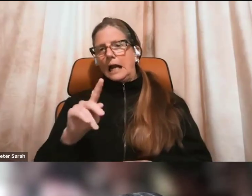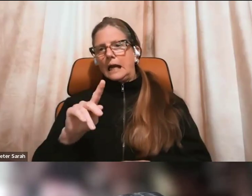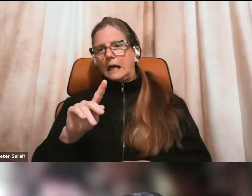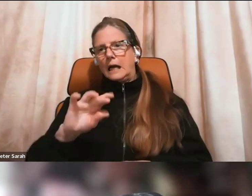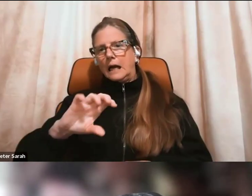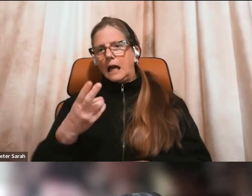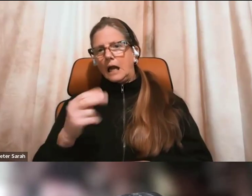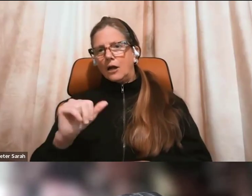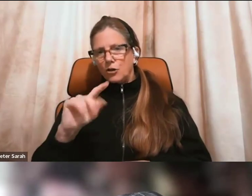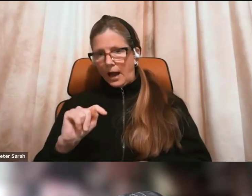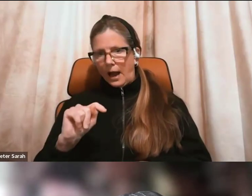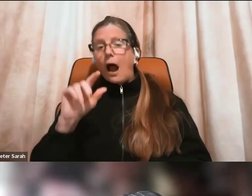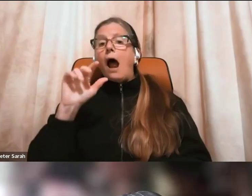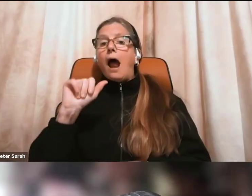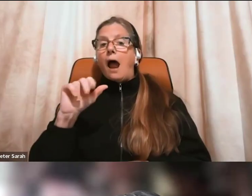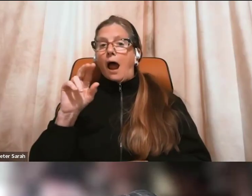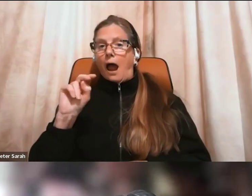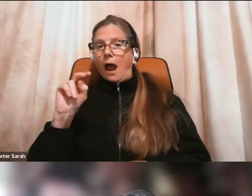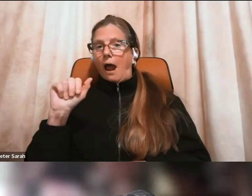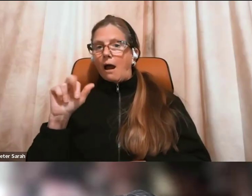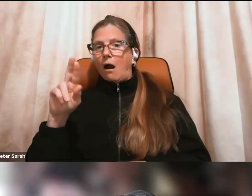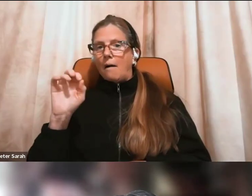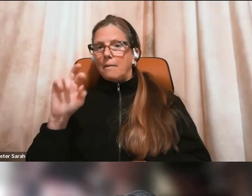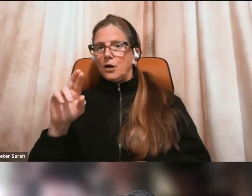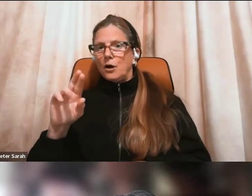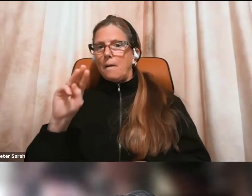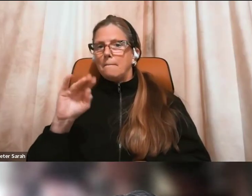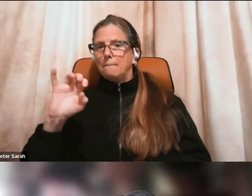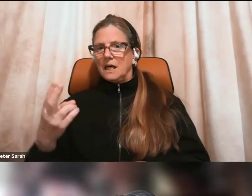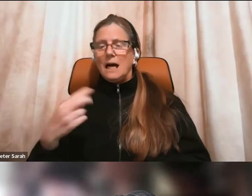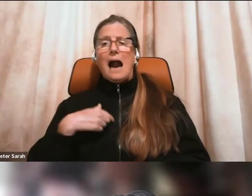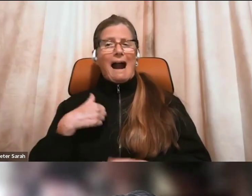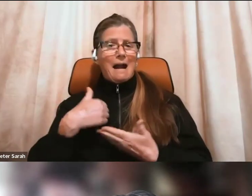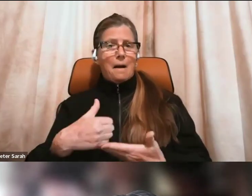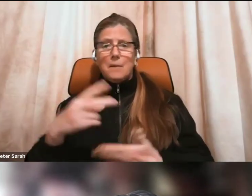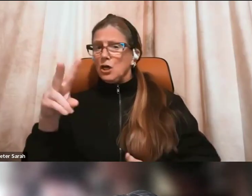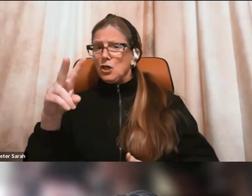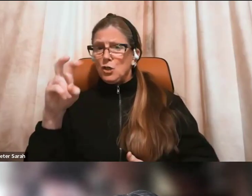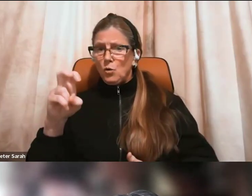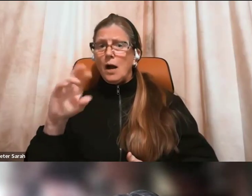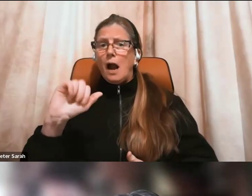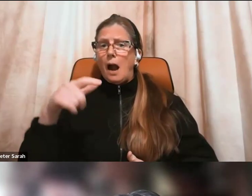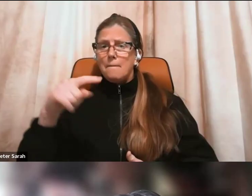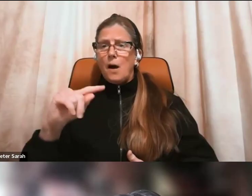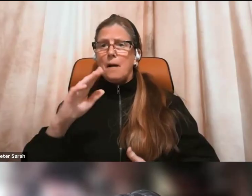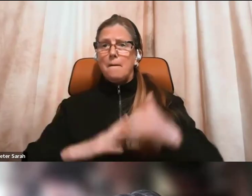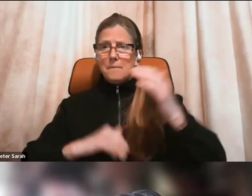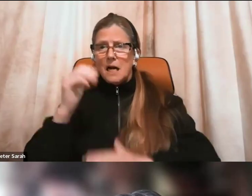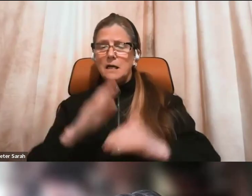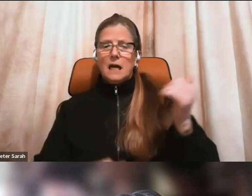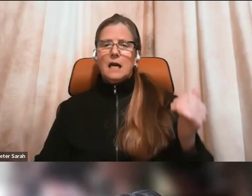Michigan, I helped a 200-unit complex connect to a middle-mile provider. They get 10 gigabits per